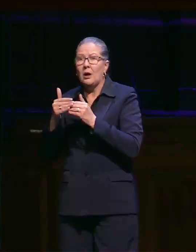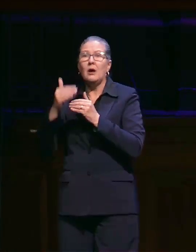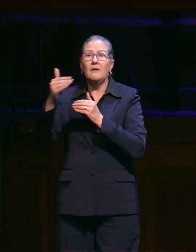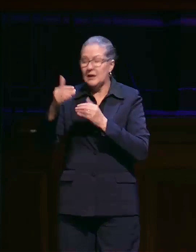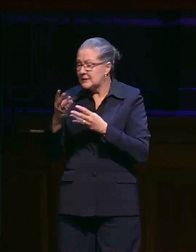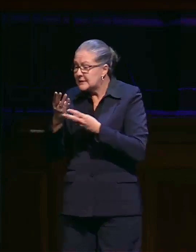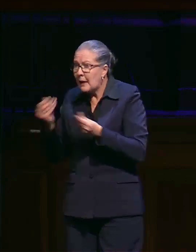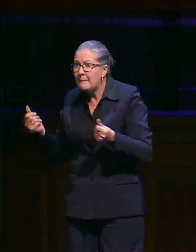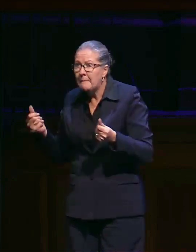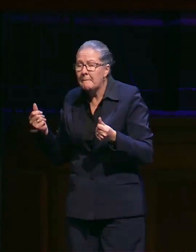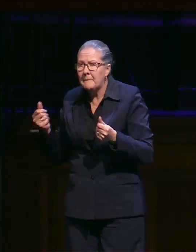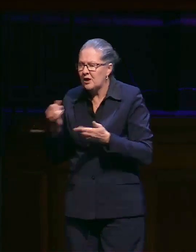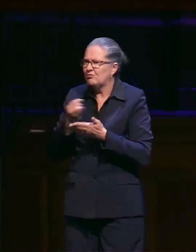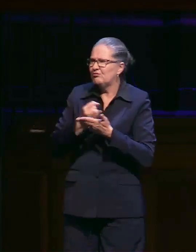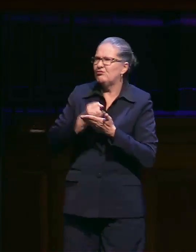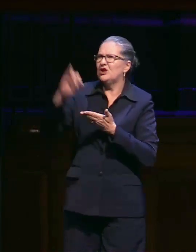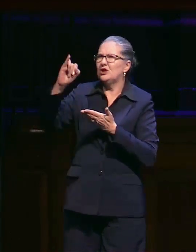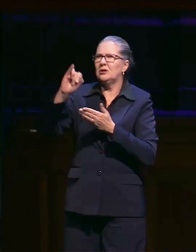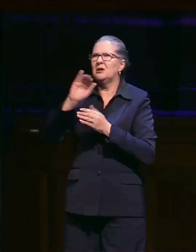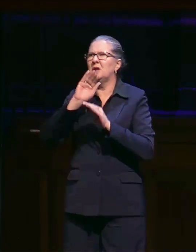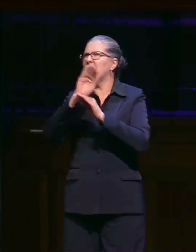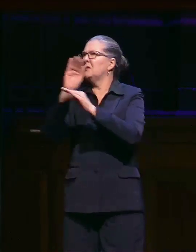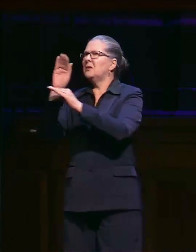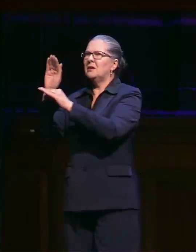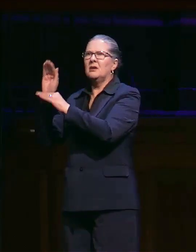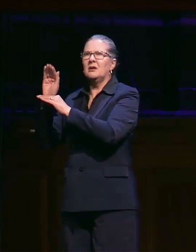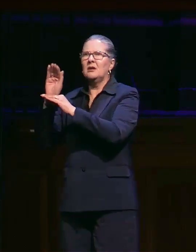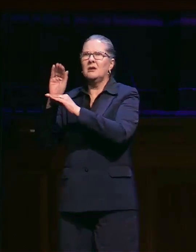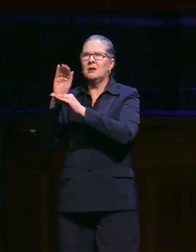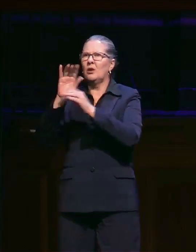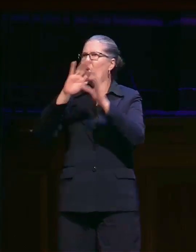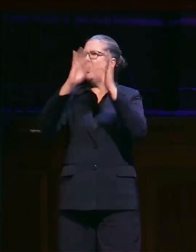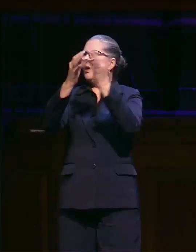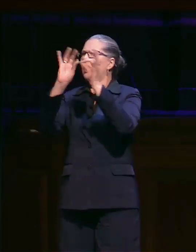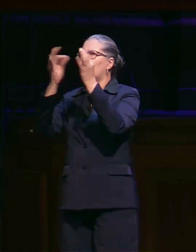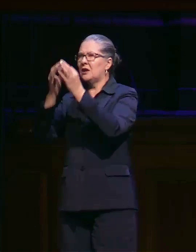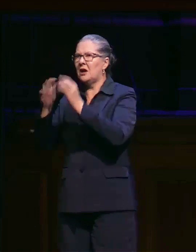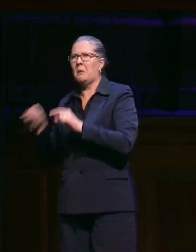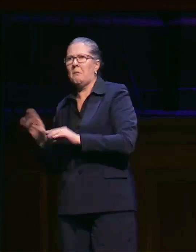rejected the international institutions that they paint as responsible for both